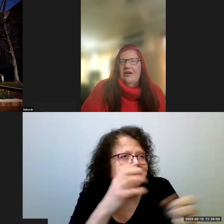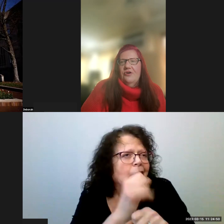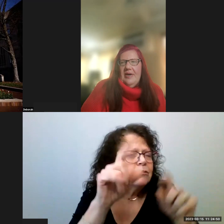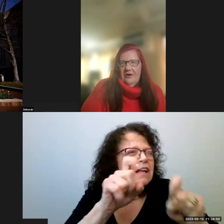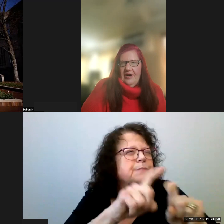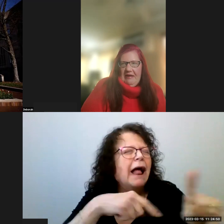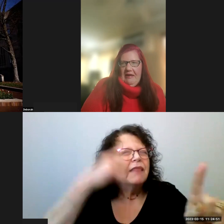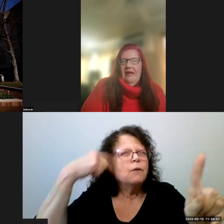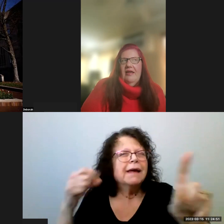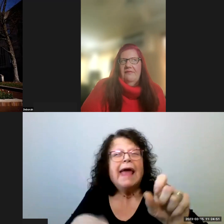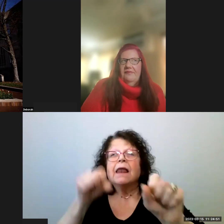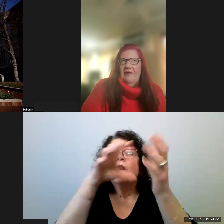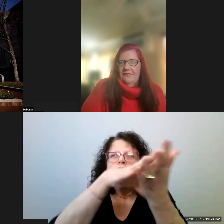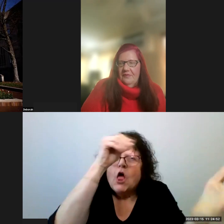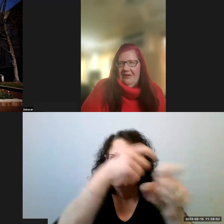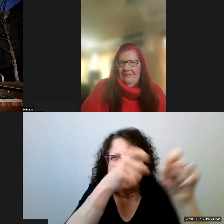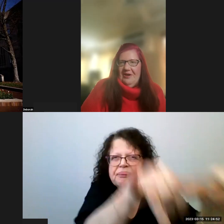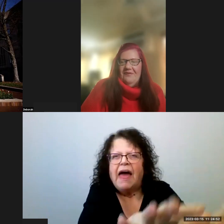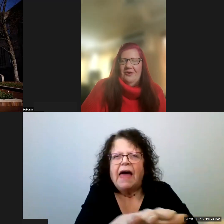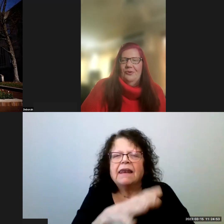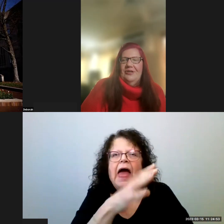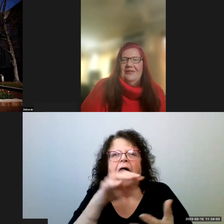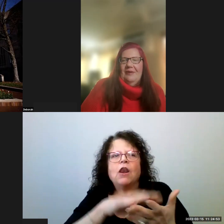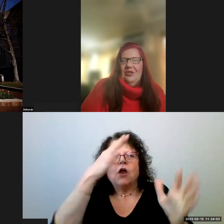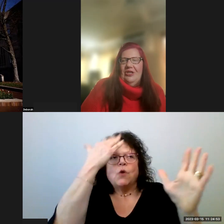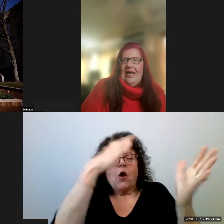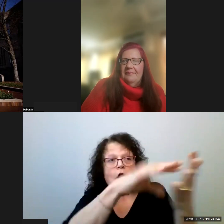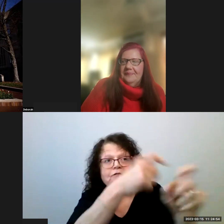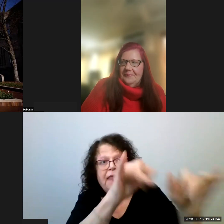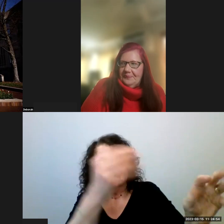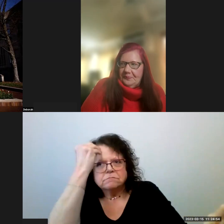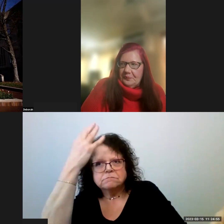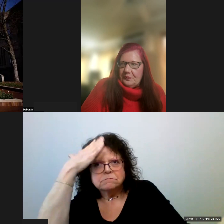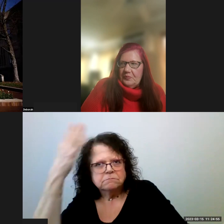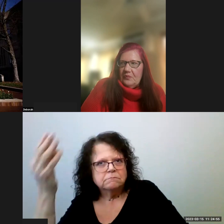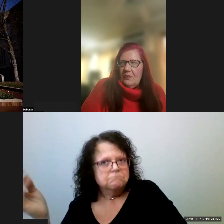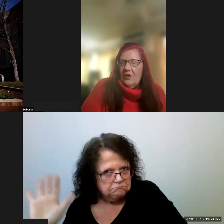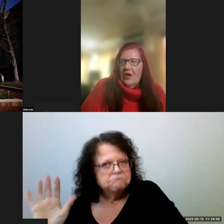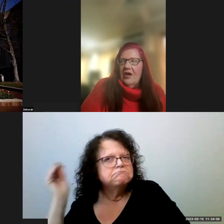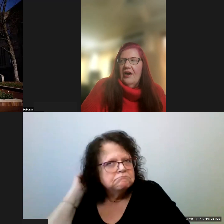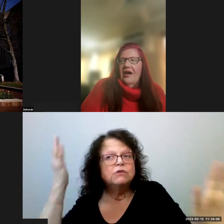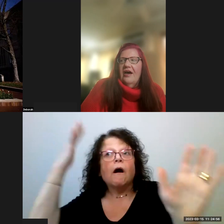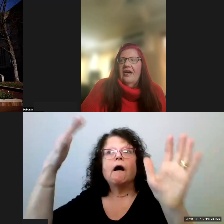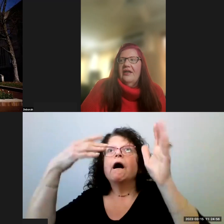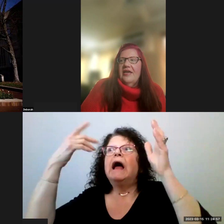how to do it better if heaven forbid, we go through this type of thing again. On the other